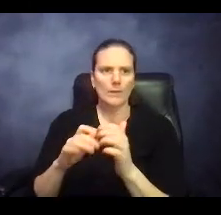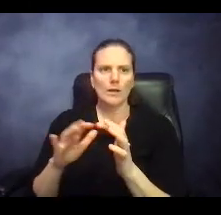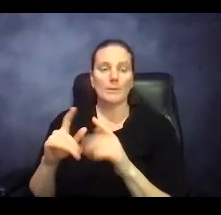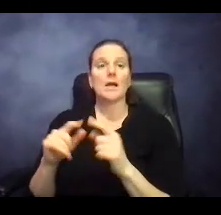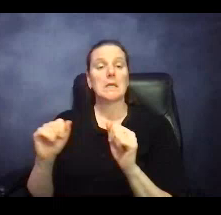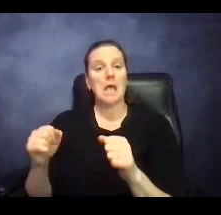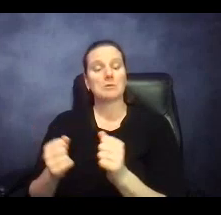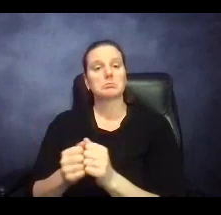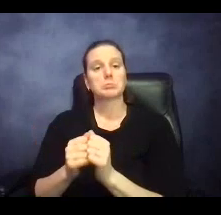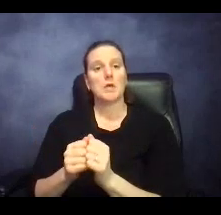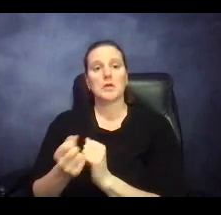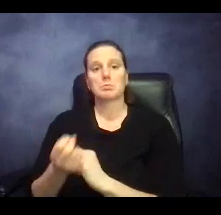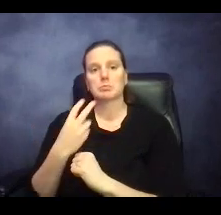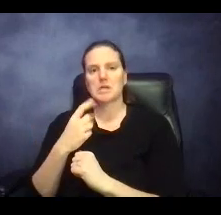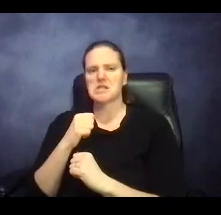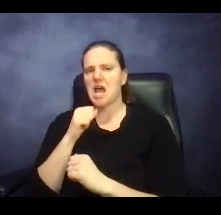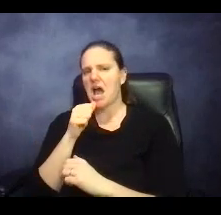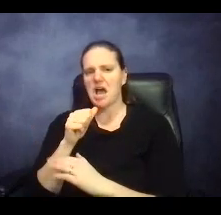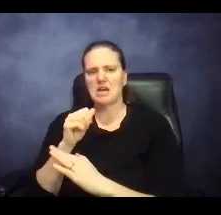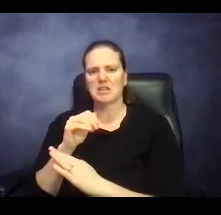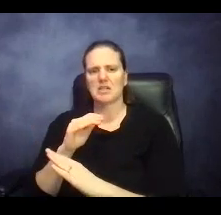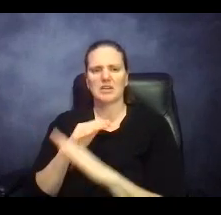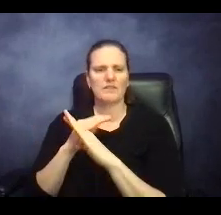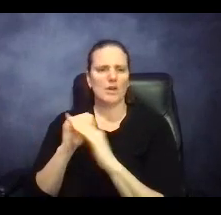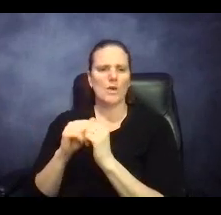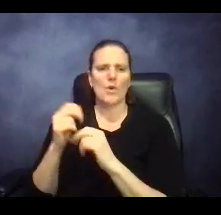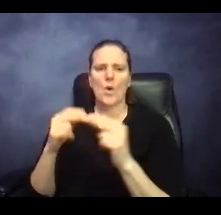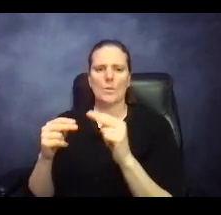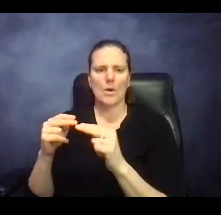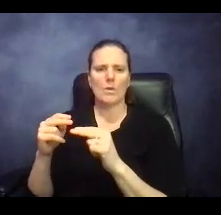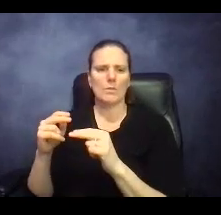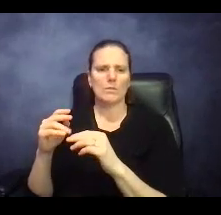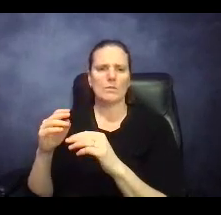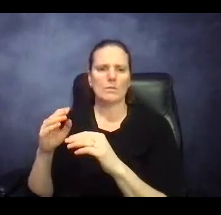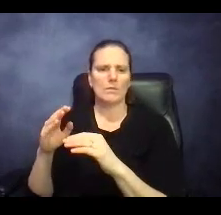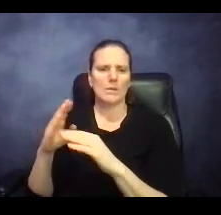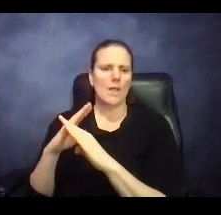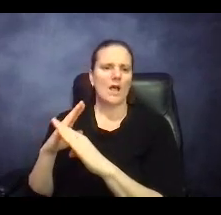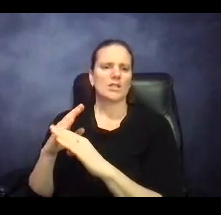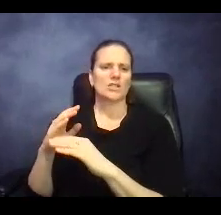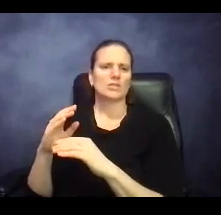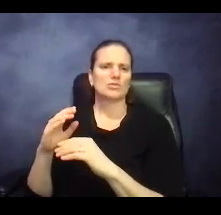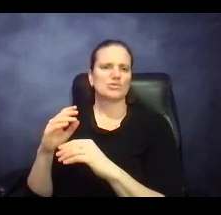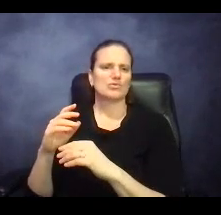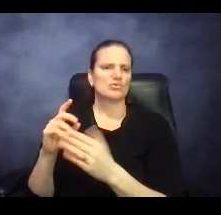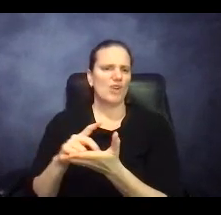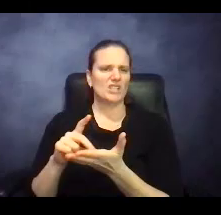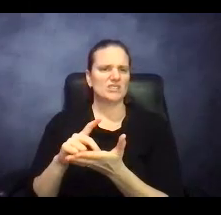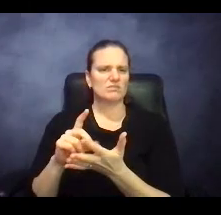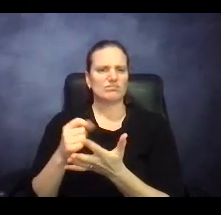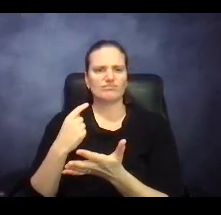It should not interfere with hormone blocking drugs. It does, it does stabilize your blood sugar. And so you have to be mindful of that.